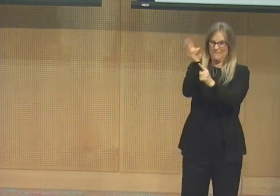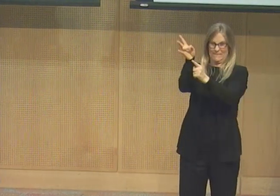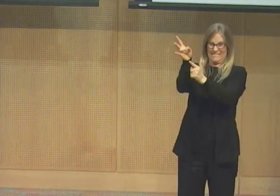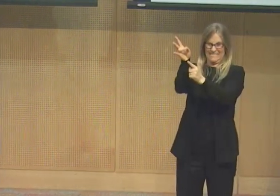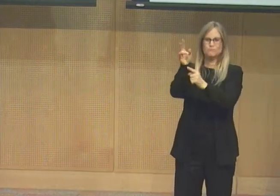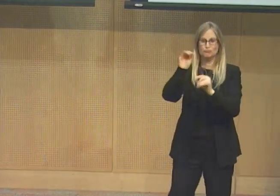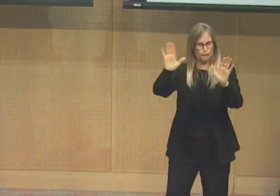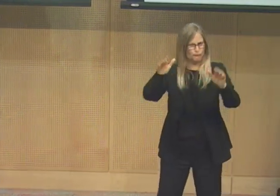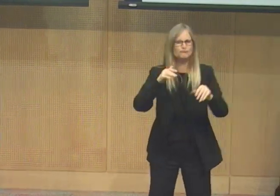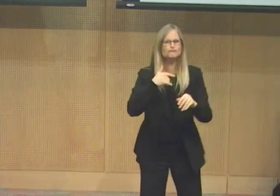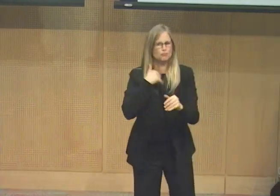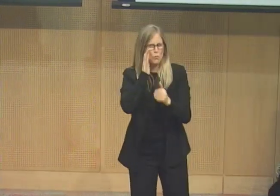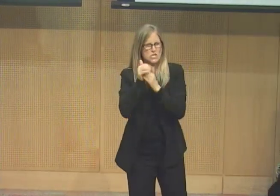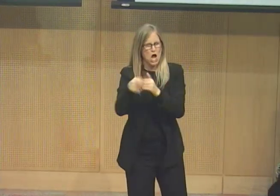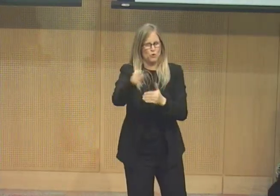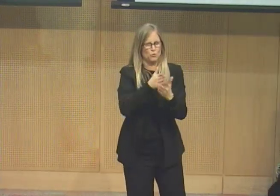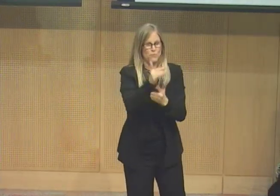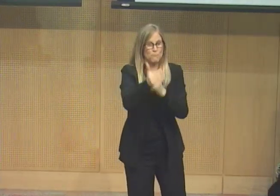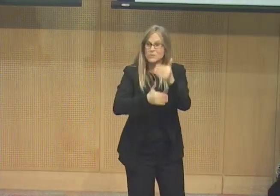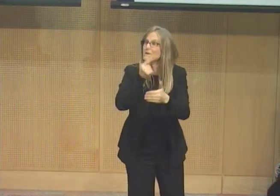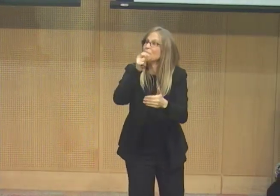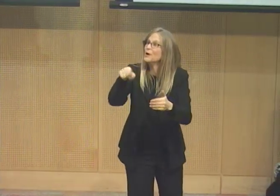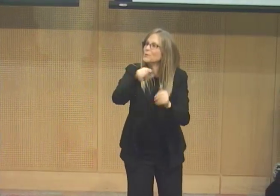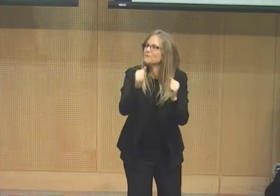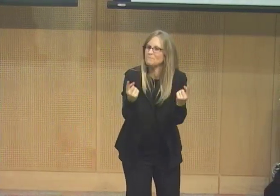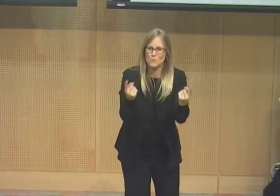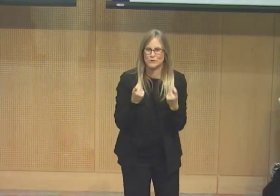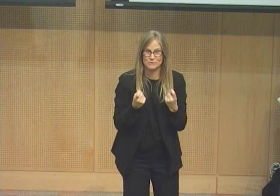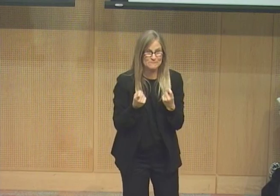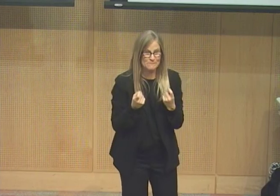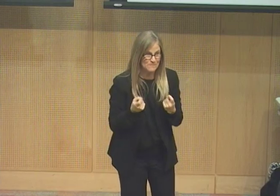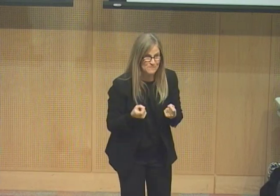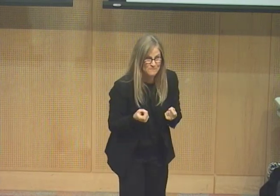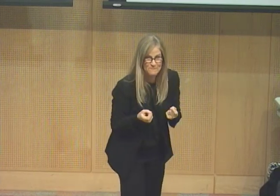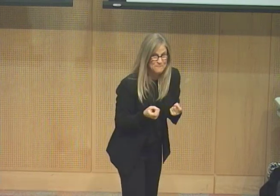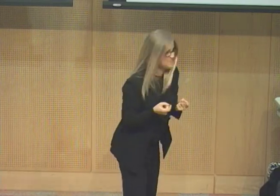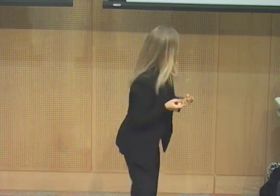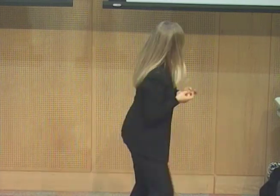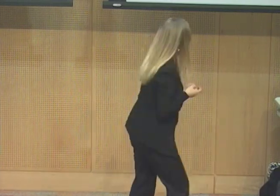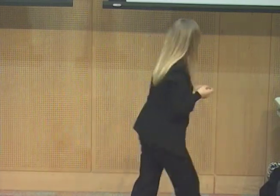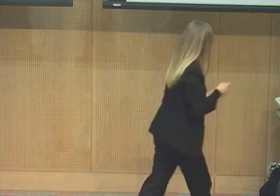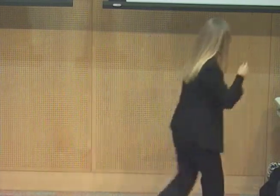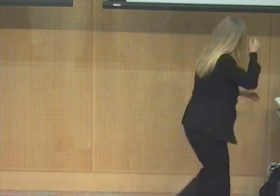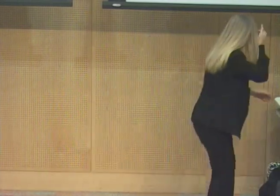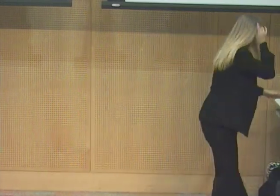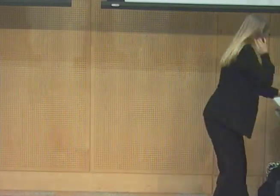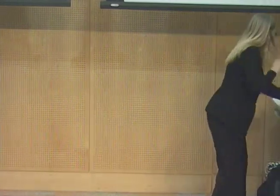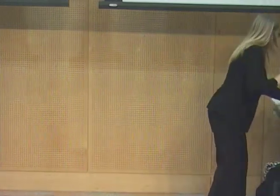I was warned that I just have 7 minutes. I'll lead you through the process. Then we can go ahead and open for questions, OK?